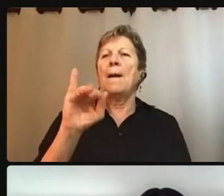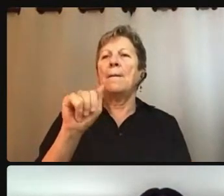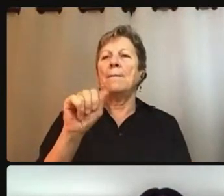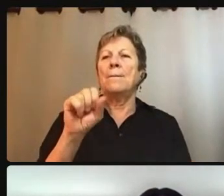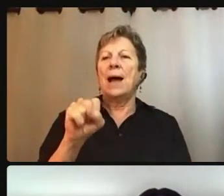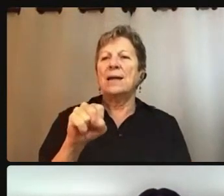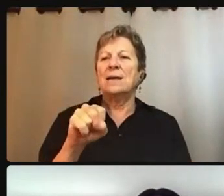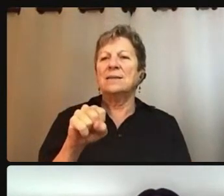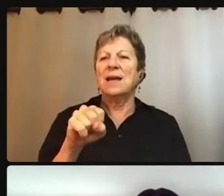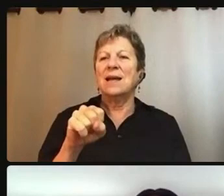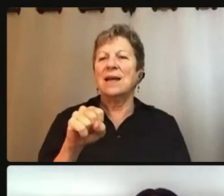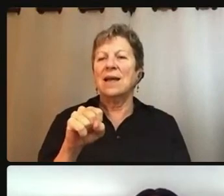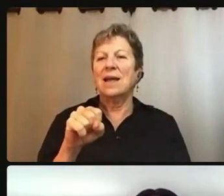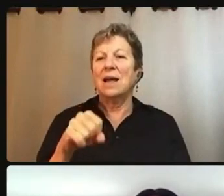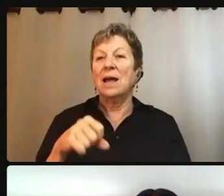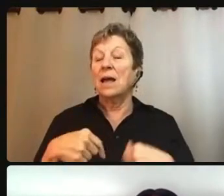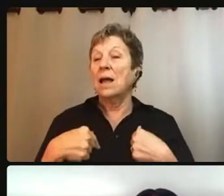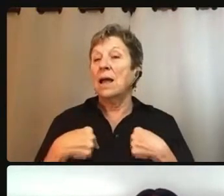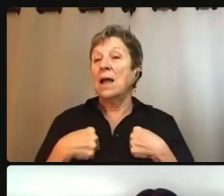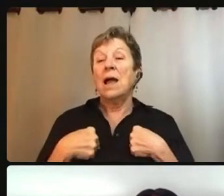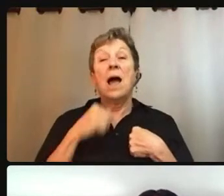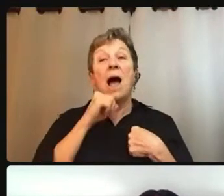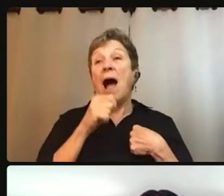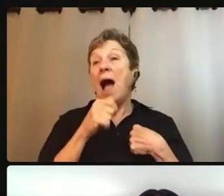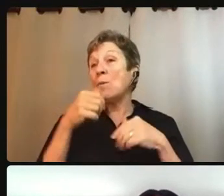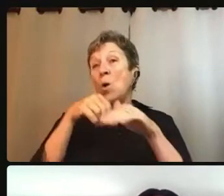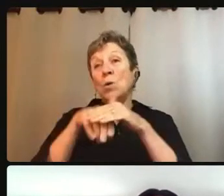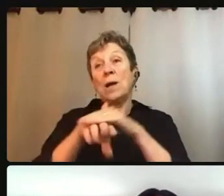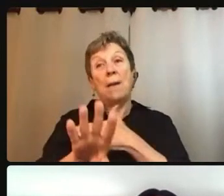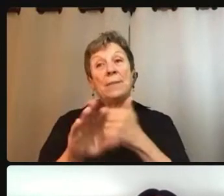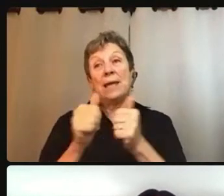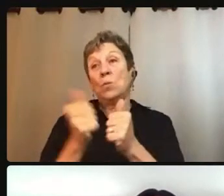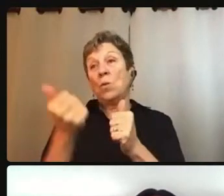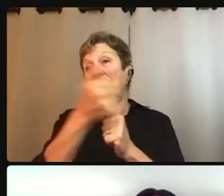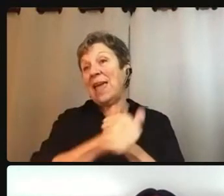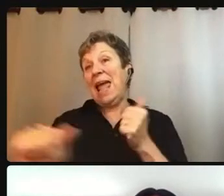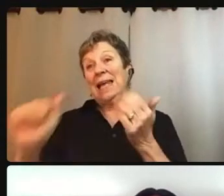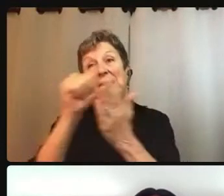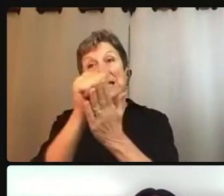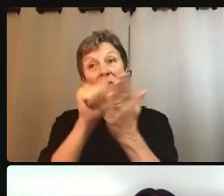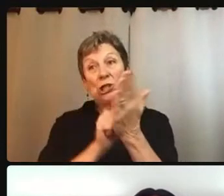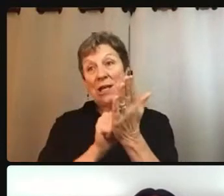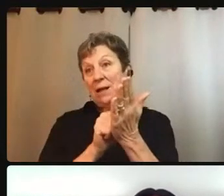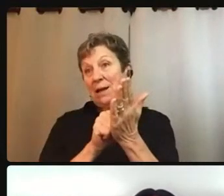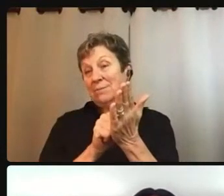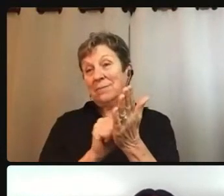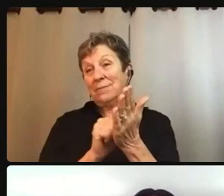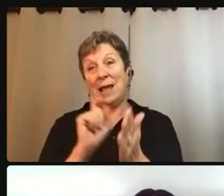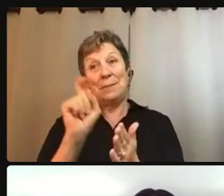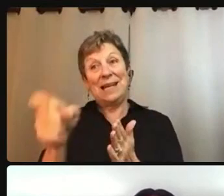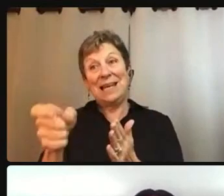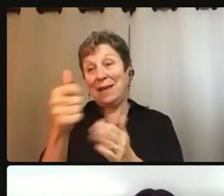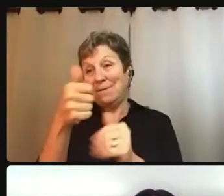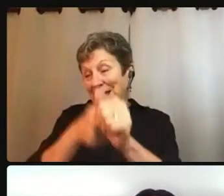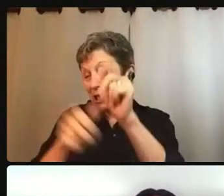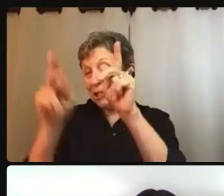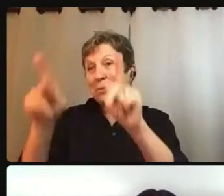MITIGATE BIAS.